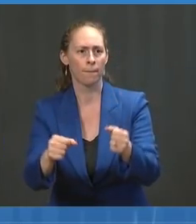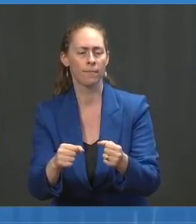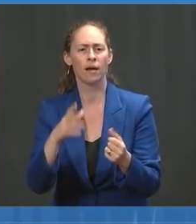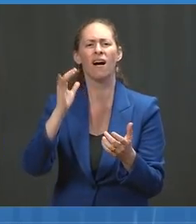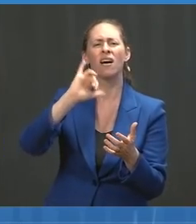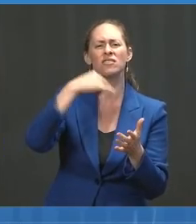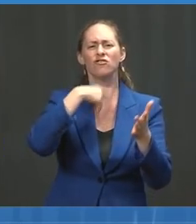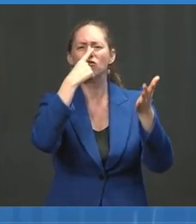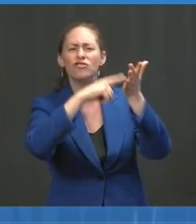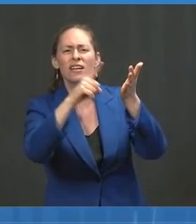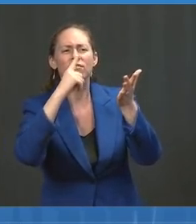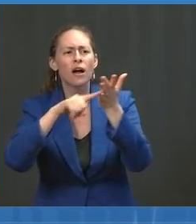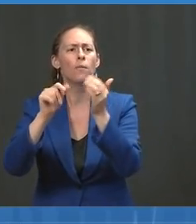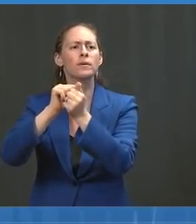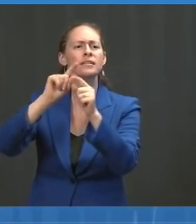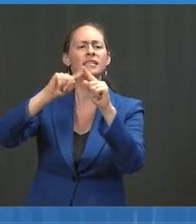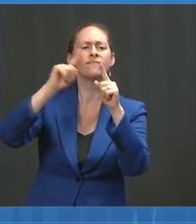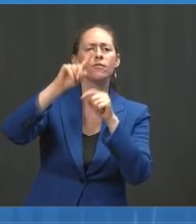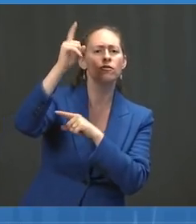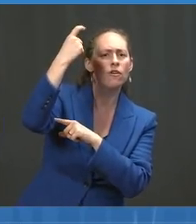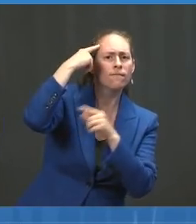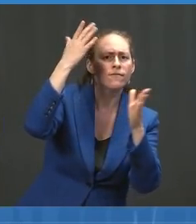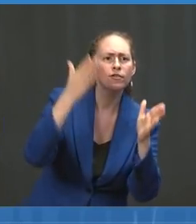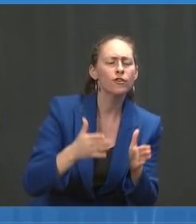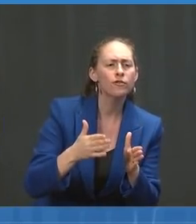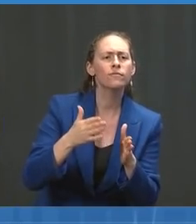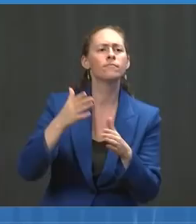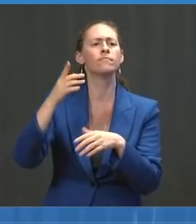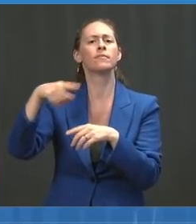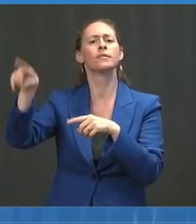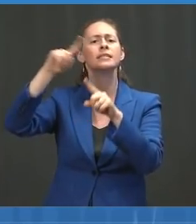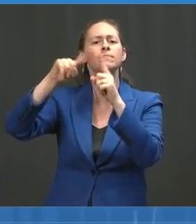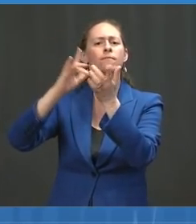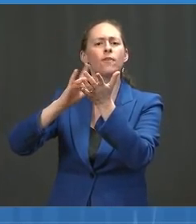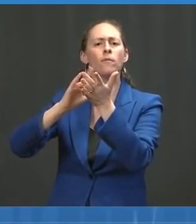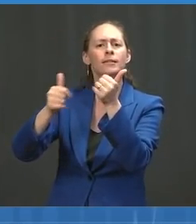to discuss their operational planning so they're ready to hit the ground running.